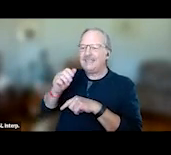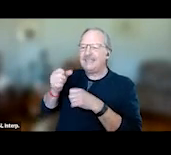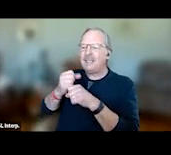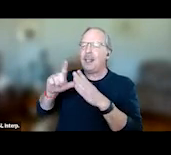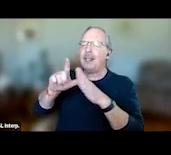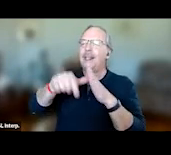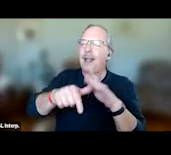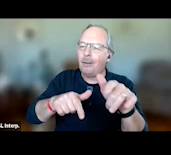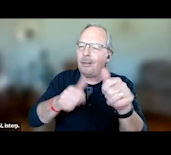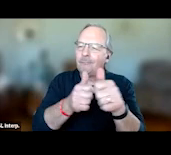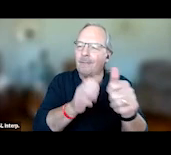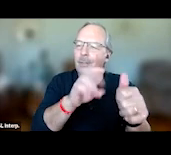up with them and seeing how they're doing.